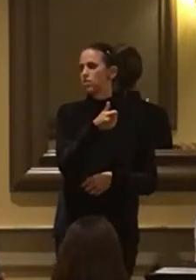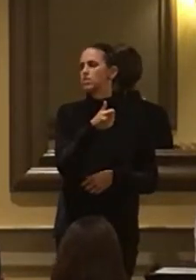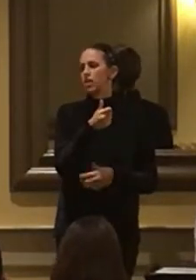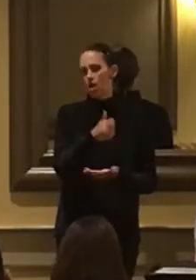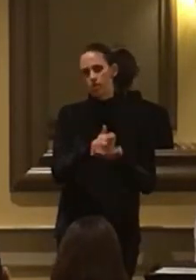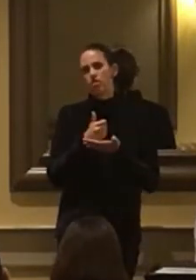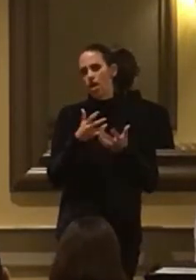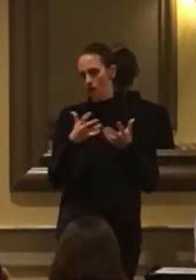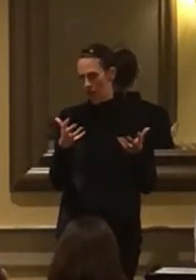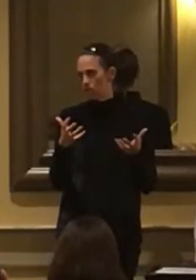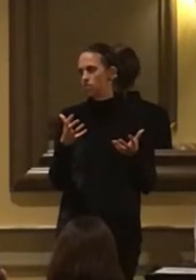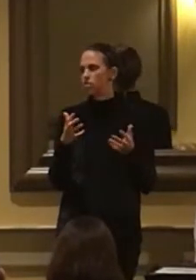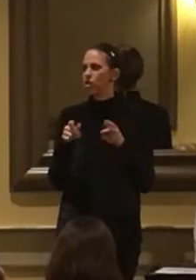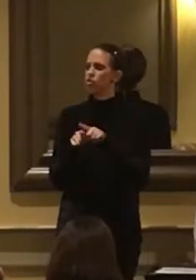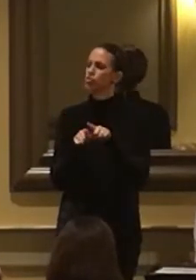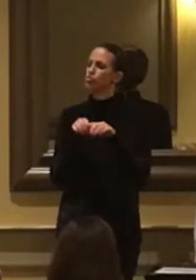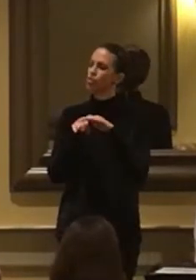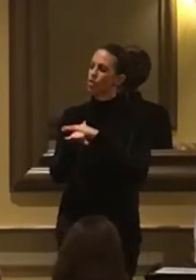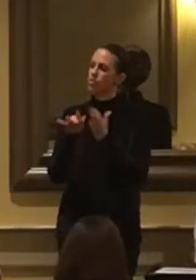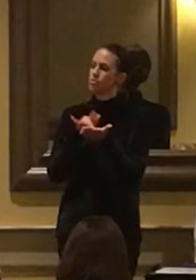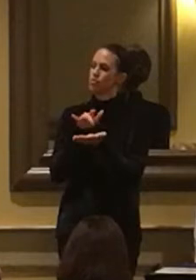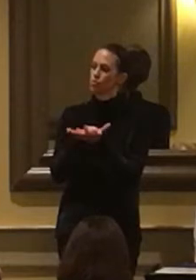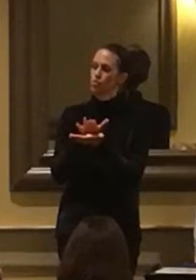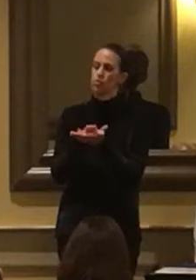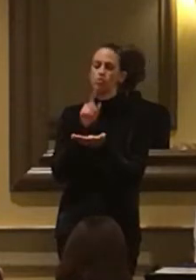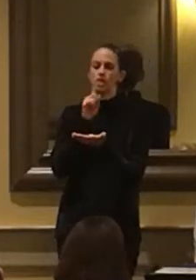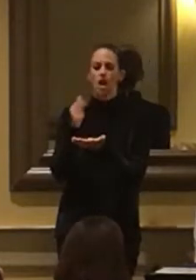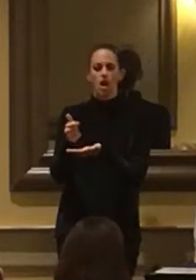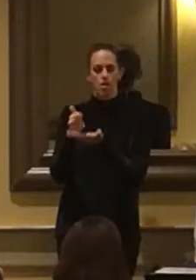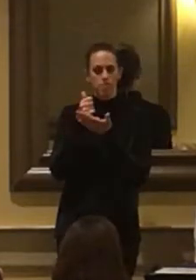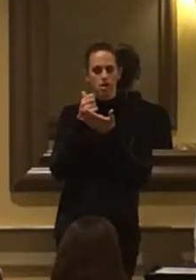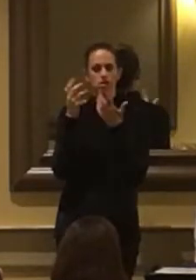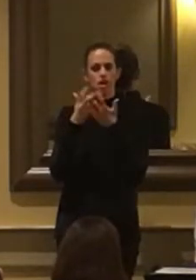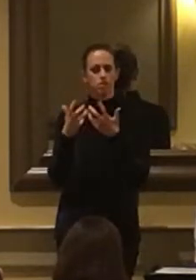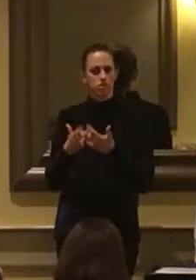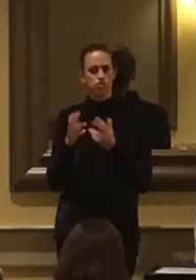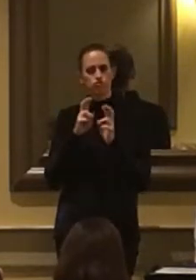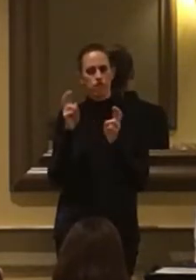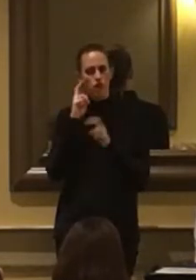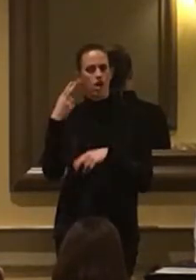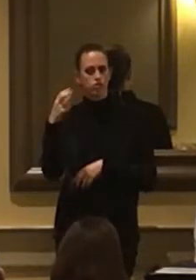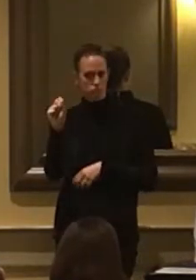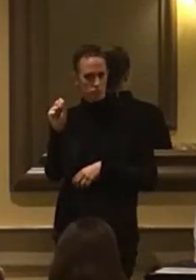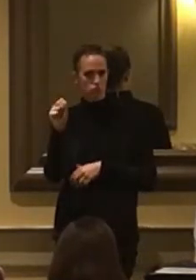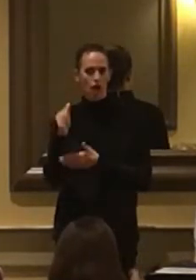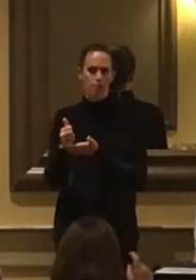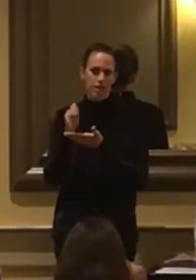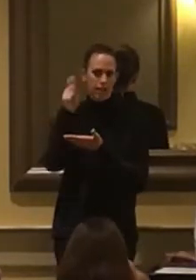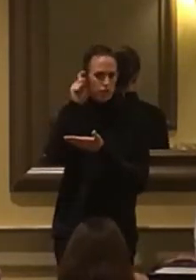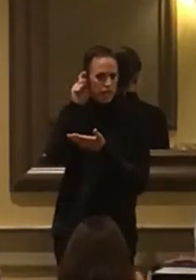same thing, like they helped me with all of the accommodations to get to high school. They helped me with hearing aids, they helped me with systems,